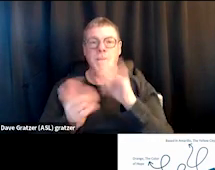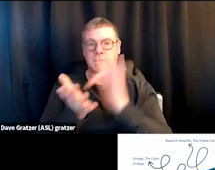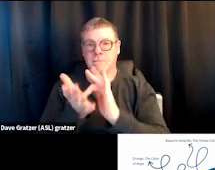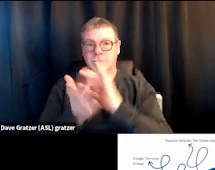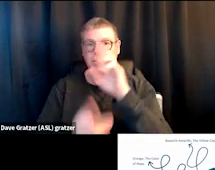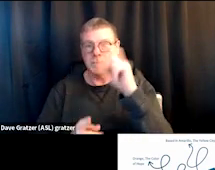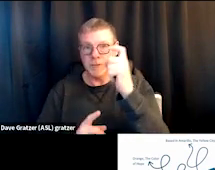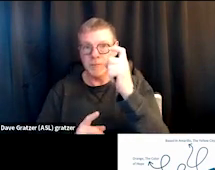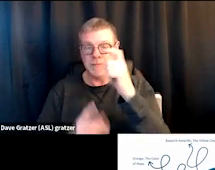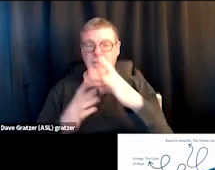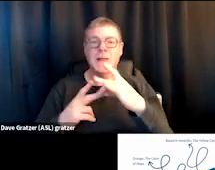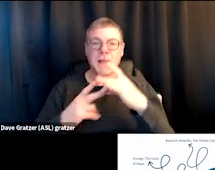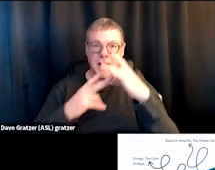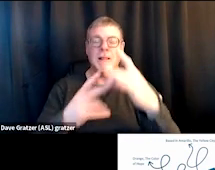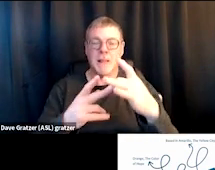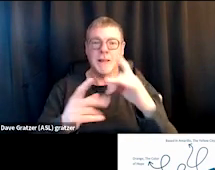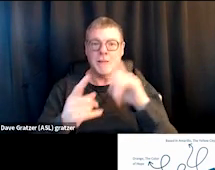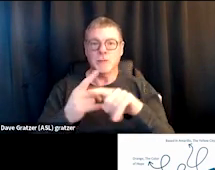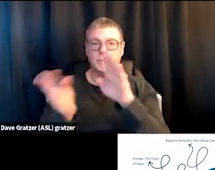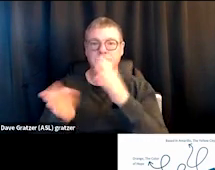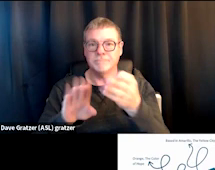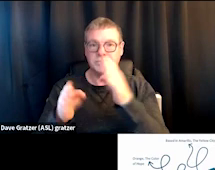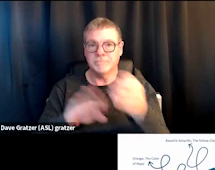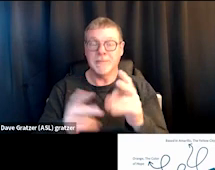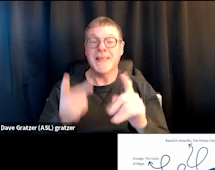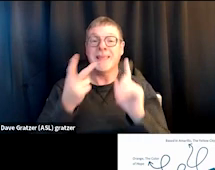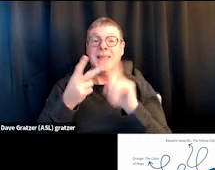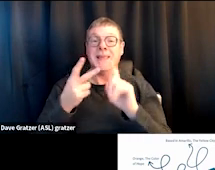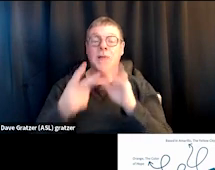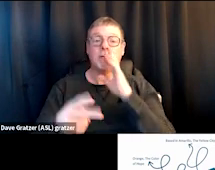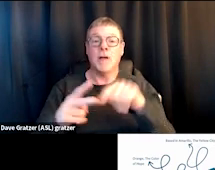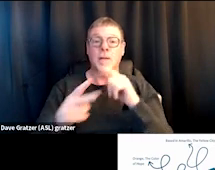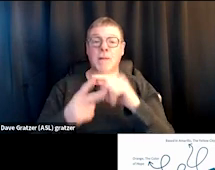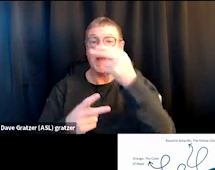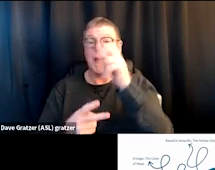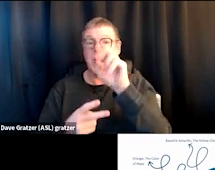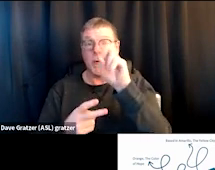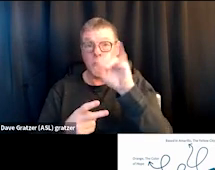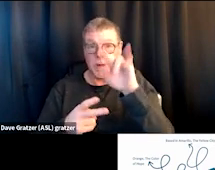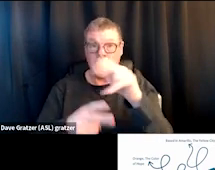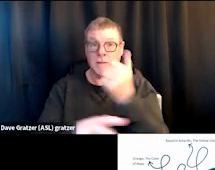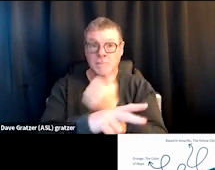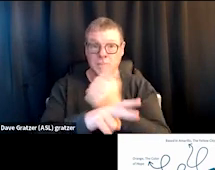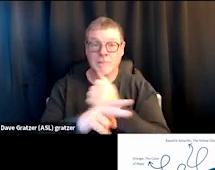that led to fatalities. The second wave was around heroin, you know, when there was a tightening down of prescriptions